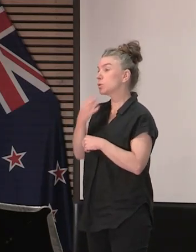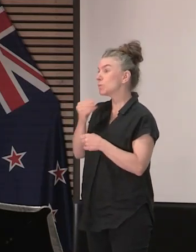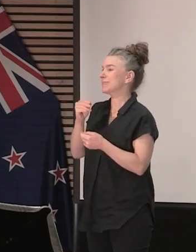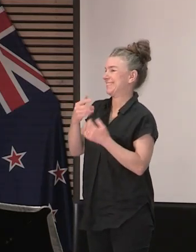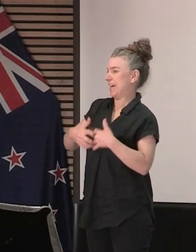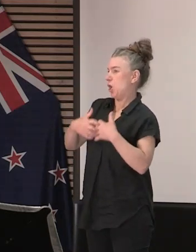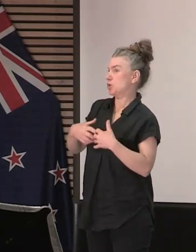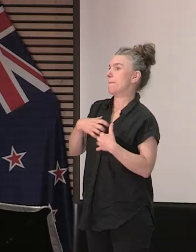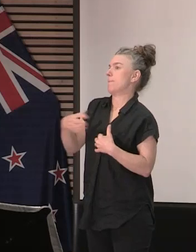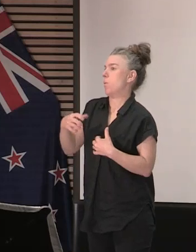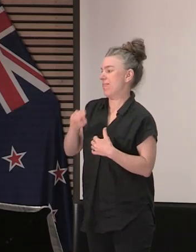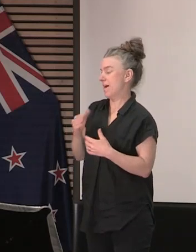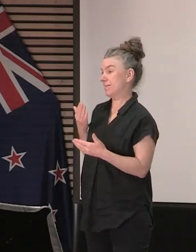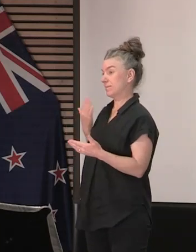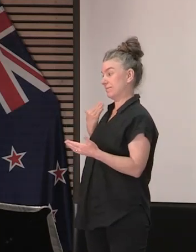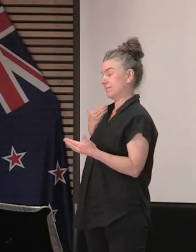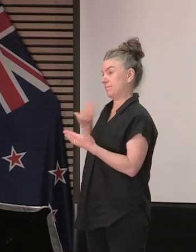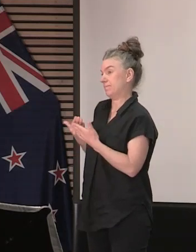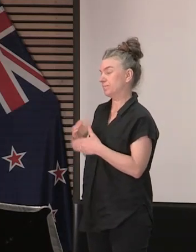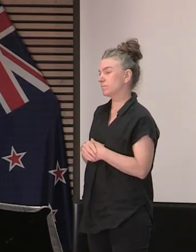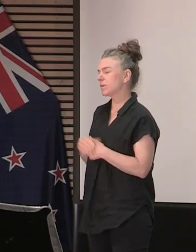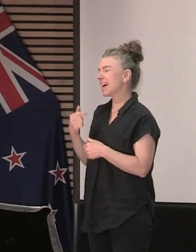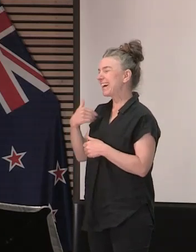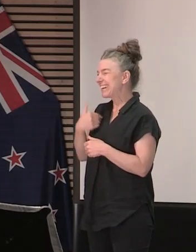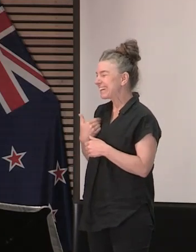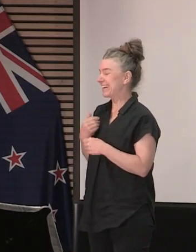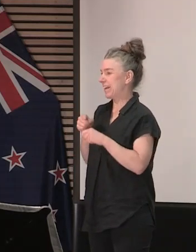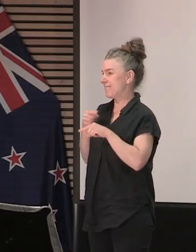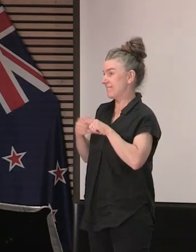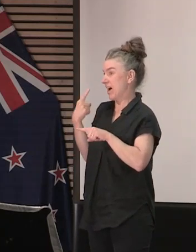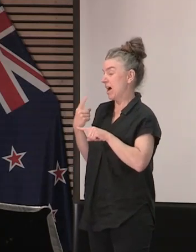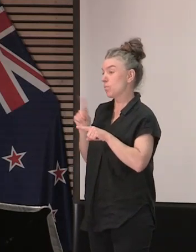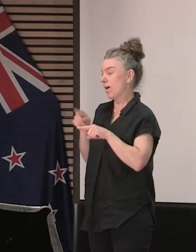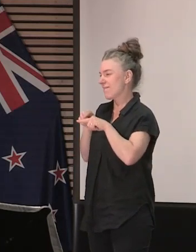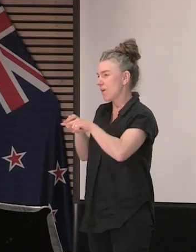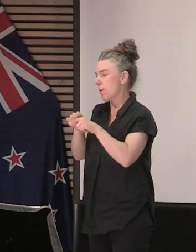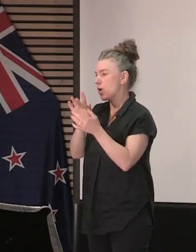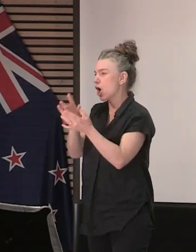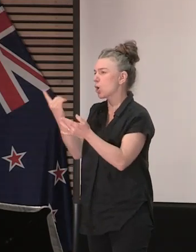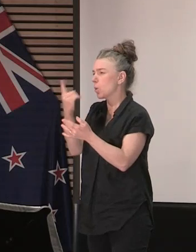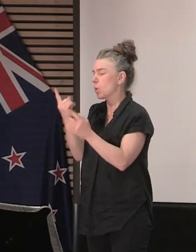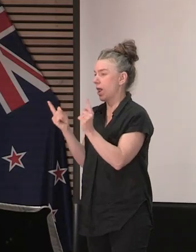Themore we move to improve thespeed and effectiveness of ourcontact tracing, the betterplaced we